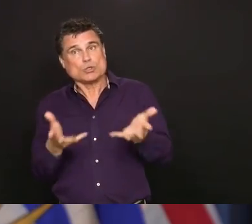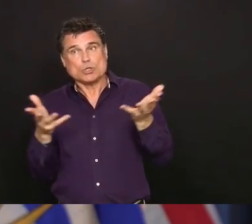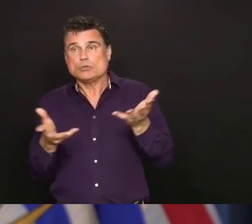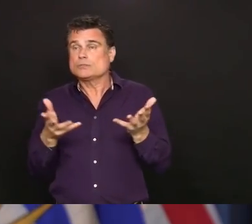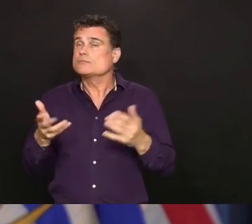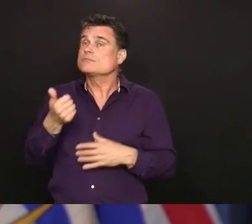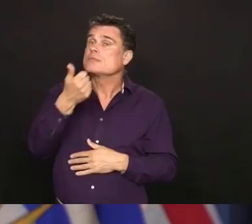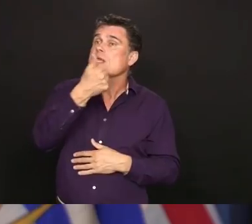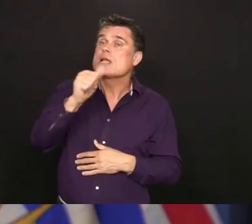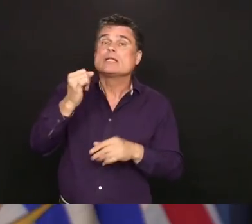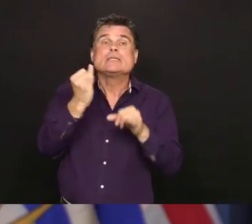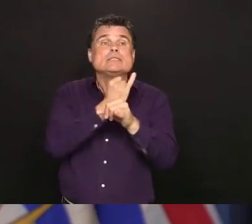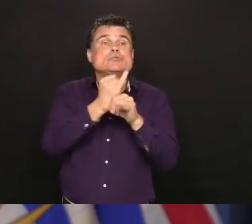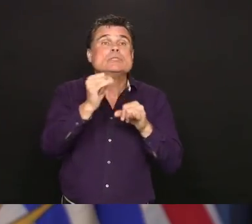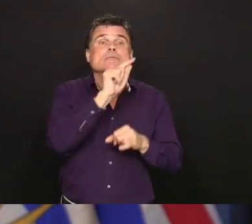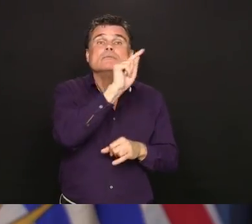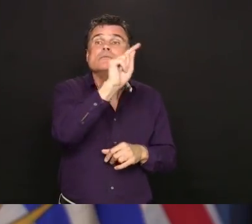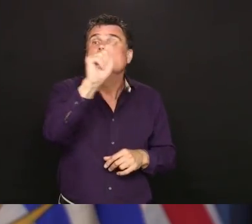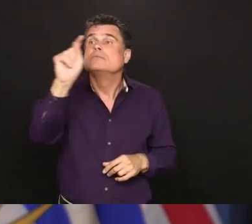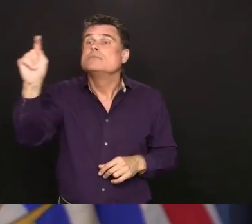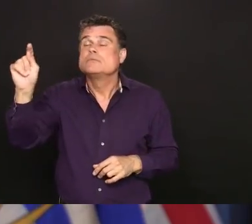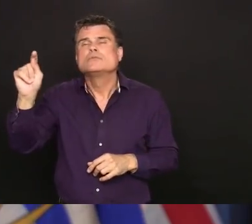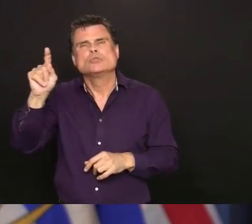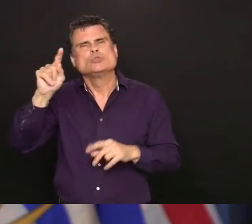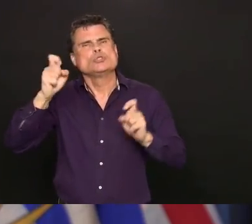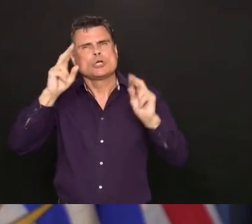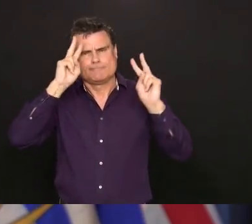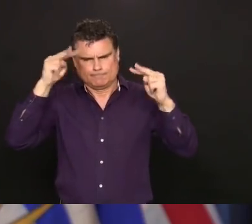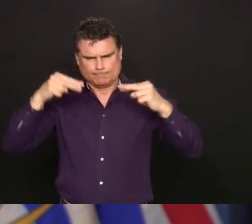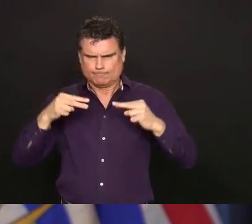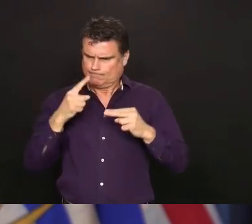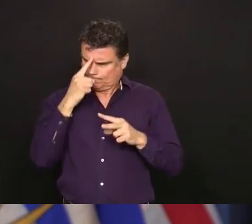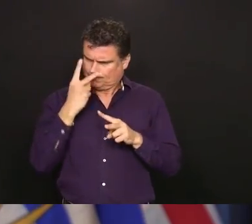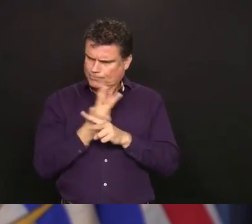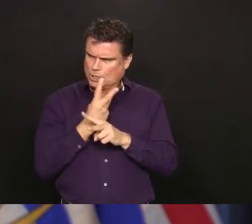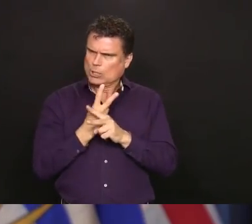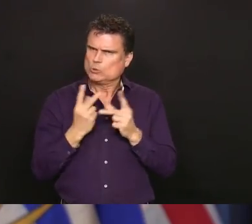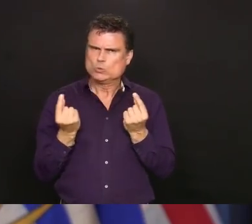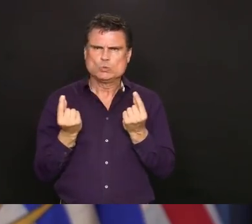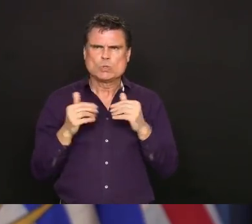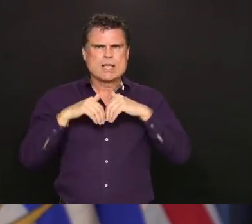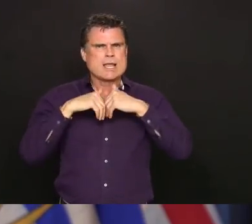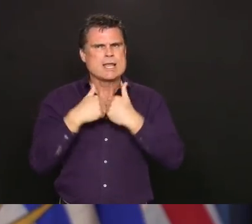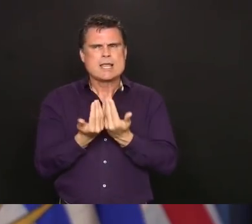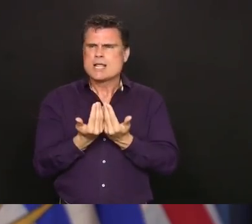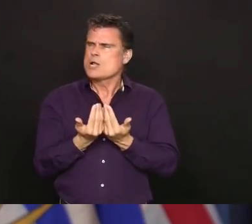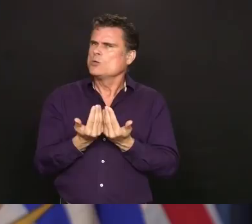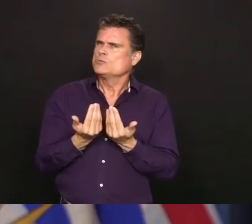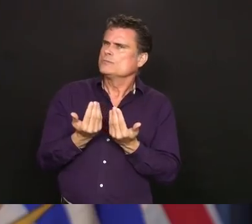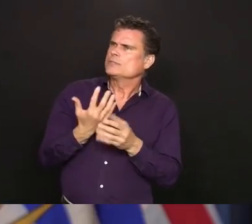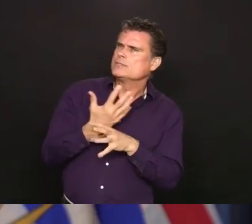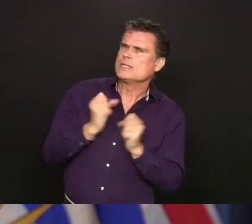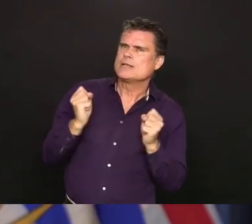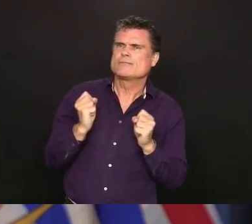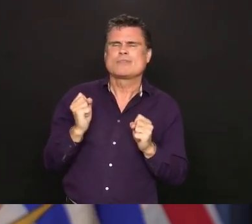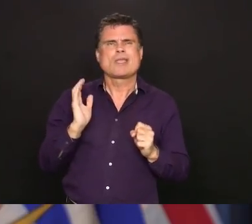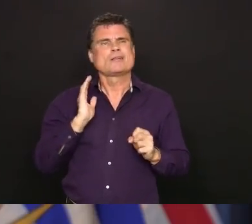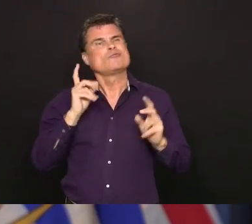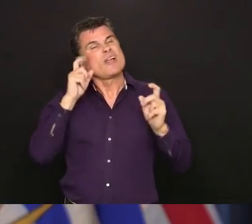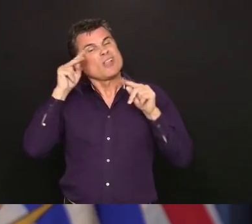This is until we reach a point where we can get back to much more normal. And that has to do with the